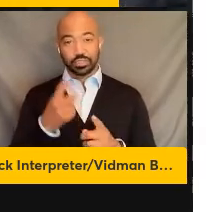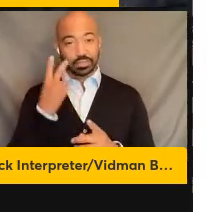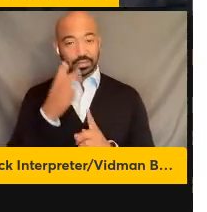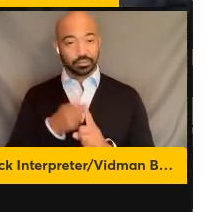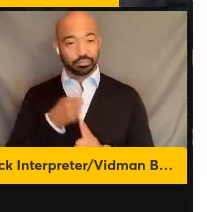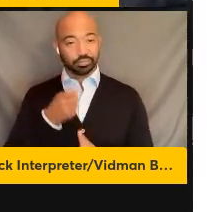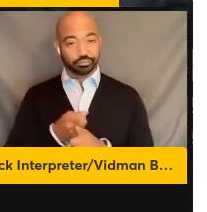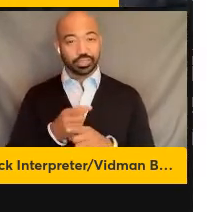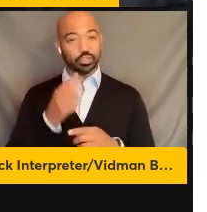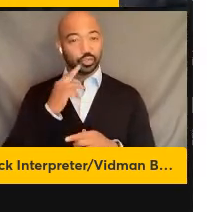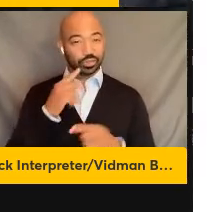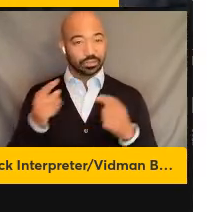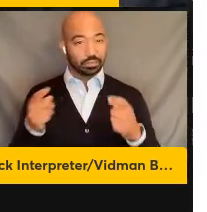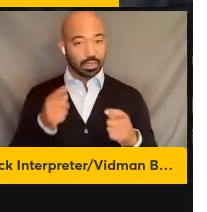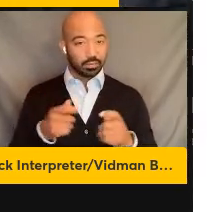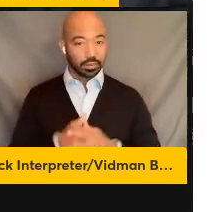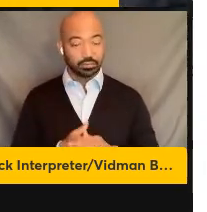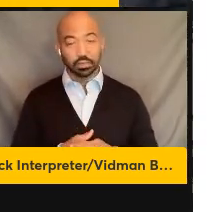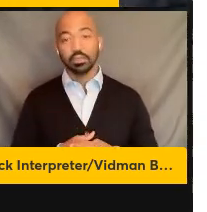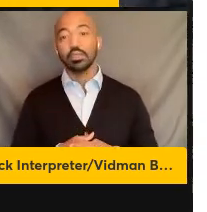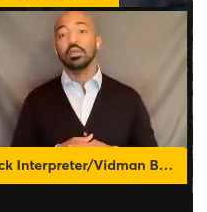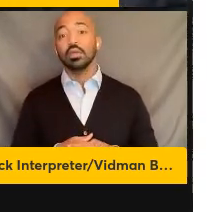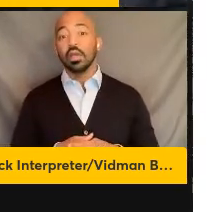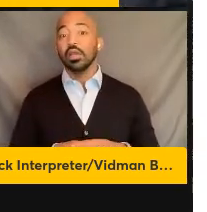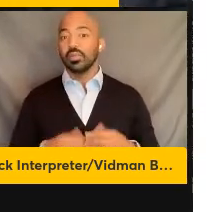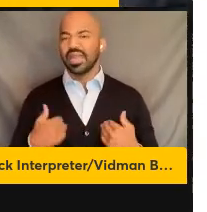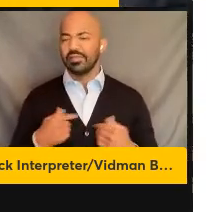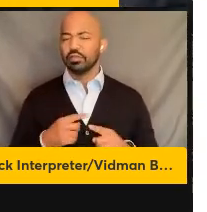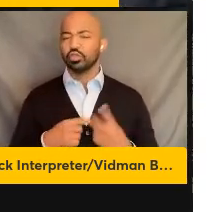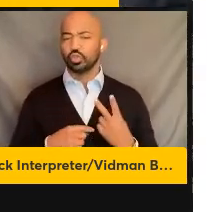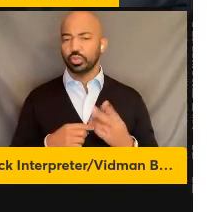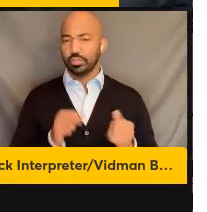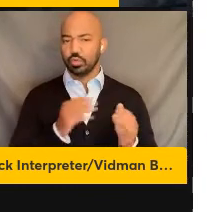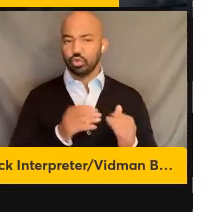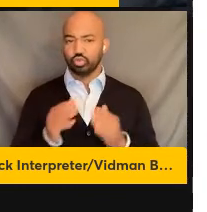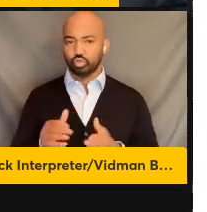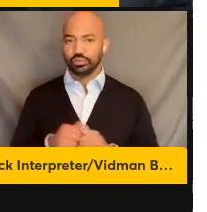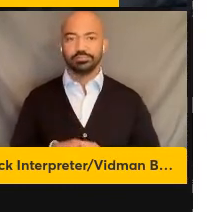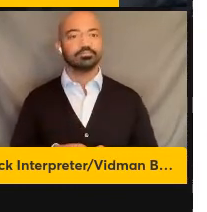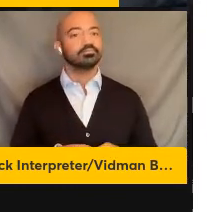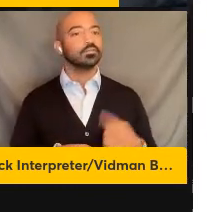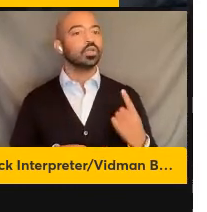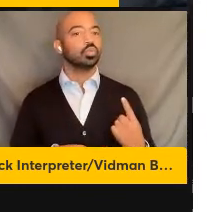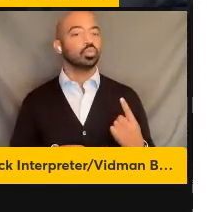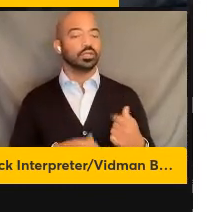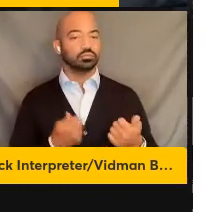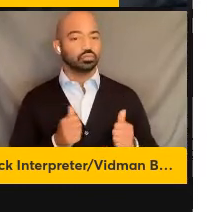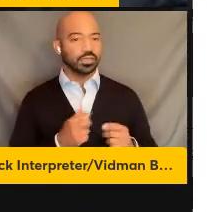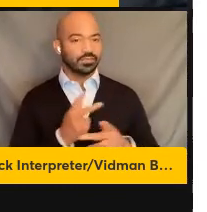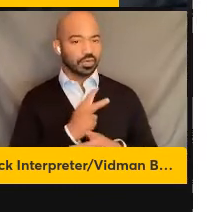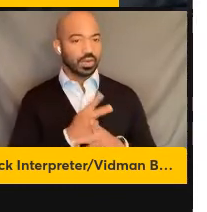handling. And so we took a few different approaches to do this. First, we tried to approximate the rate of glucose uptake in the